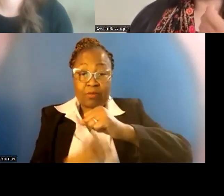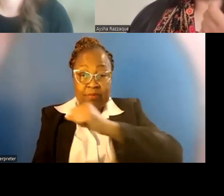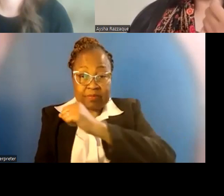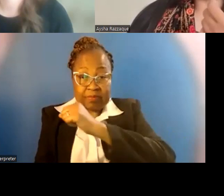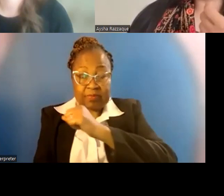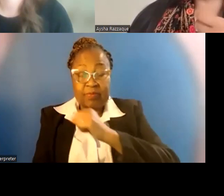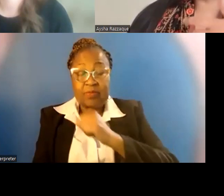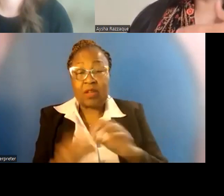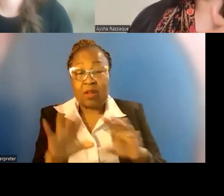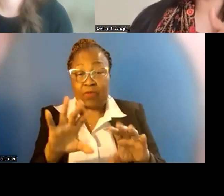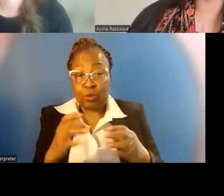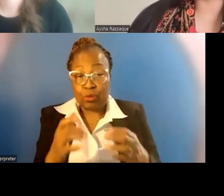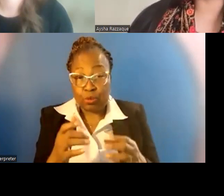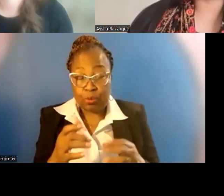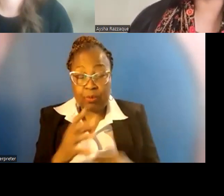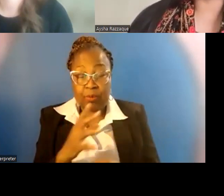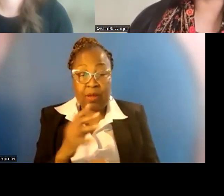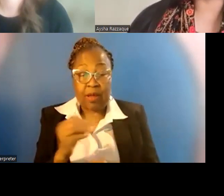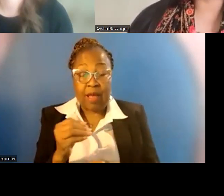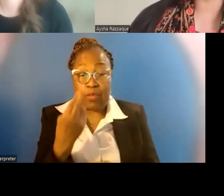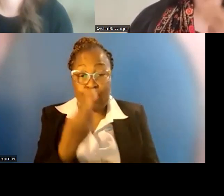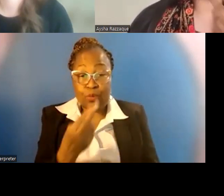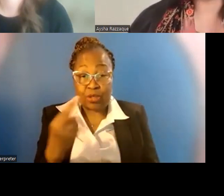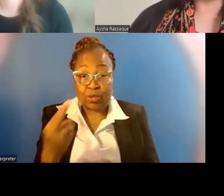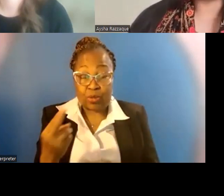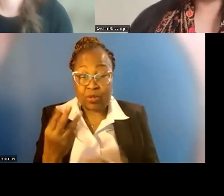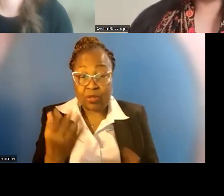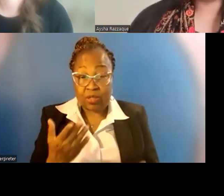and the resources offered early on.